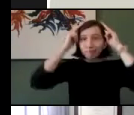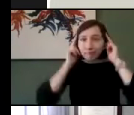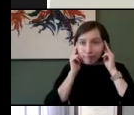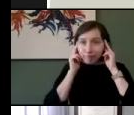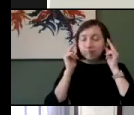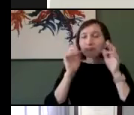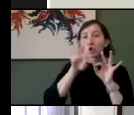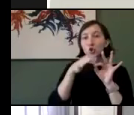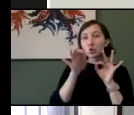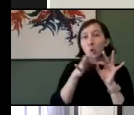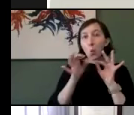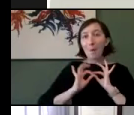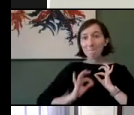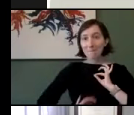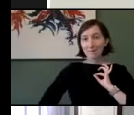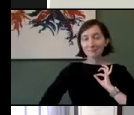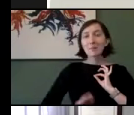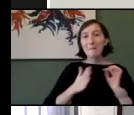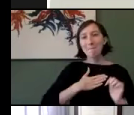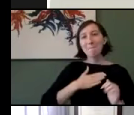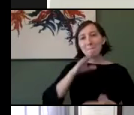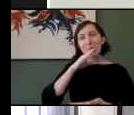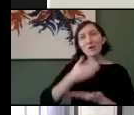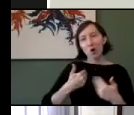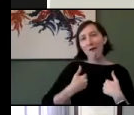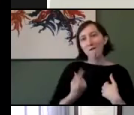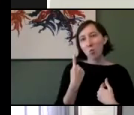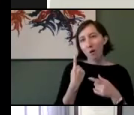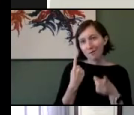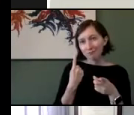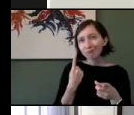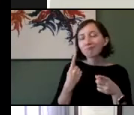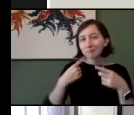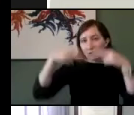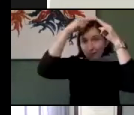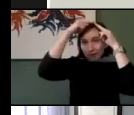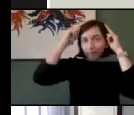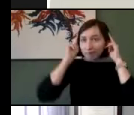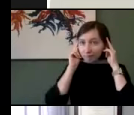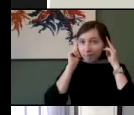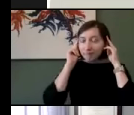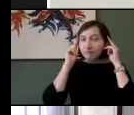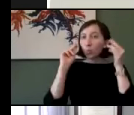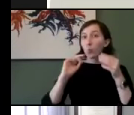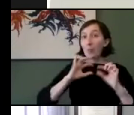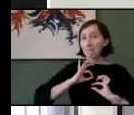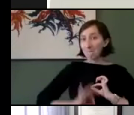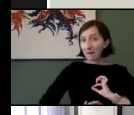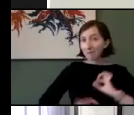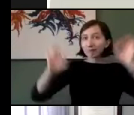My daughter has one of these solutions. It can also be used with a ball cap